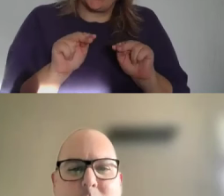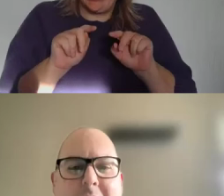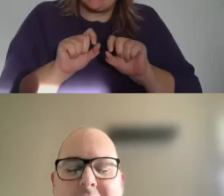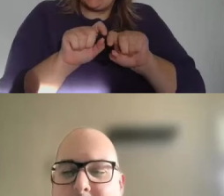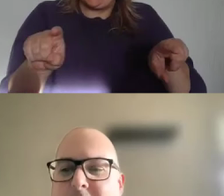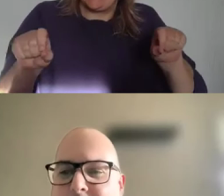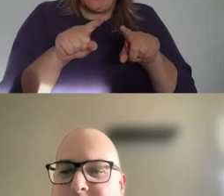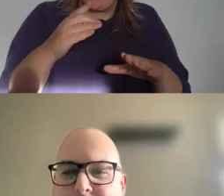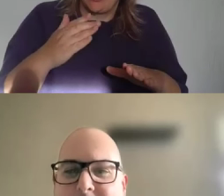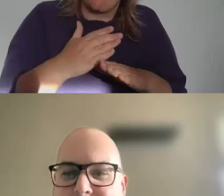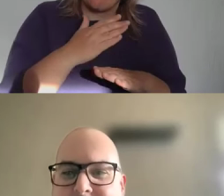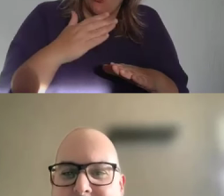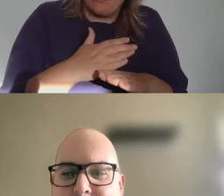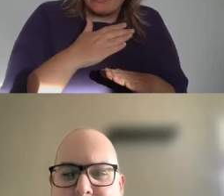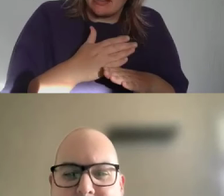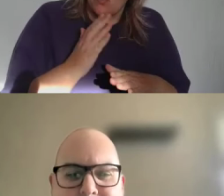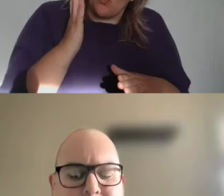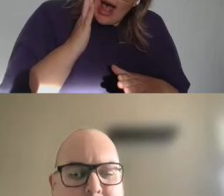Wow. They're coming in thick and fast, these numbers now.